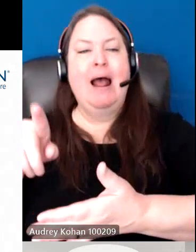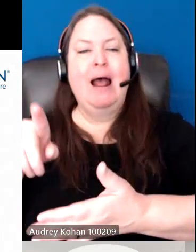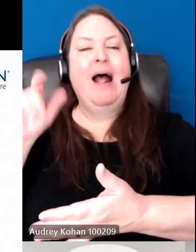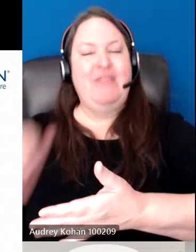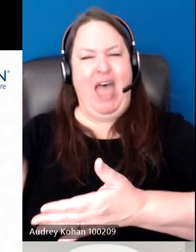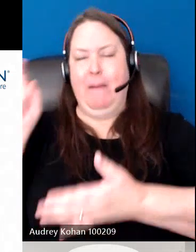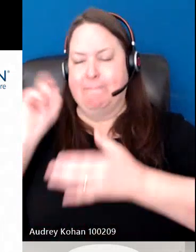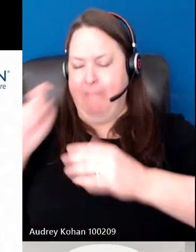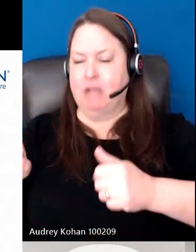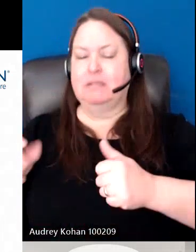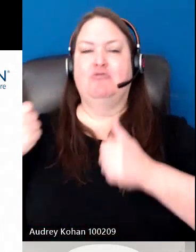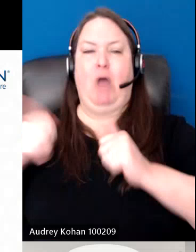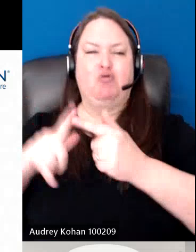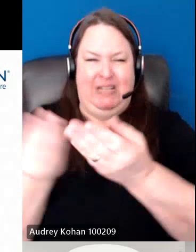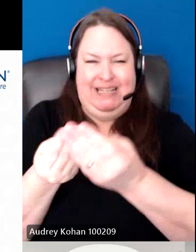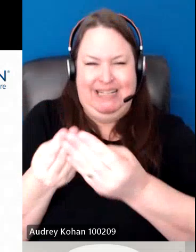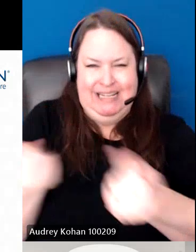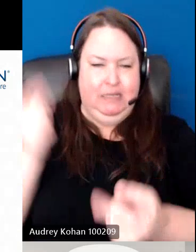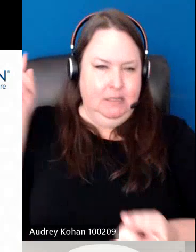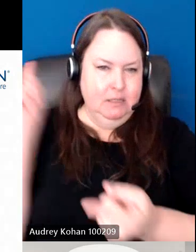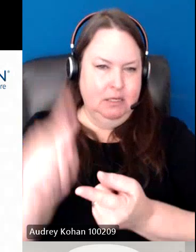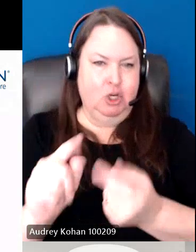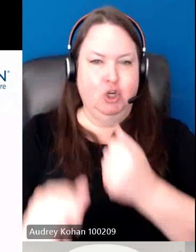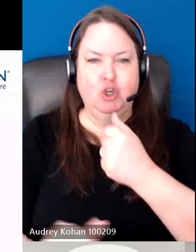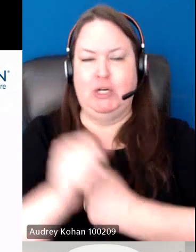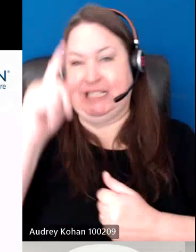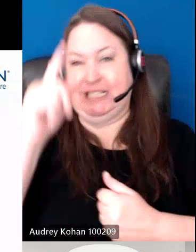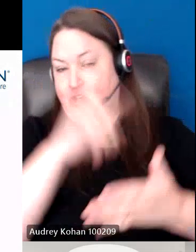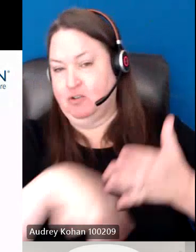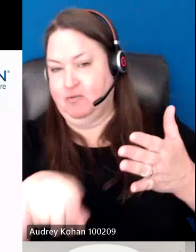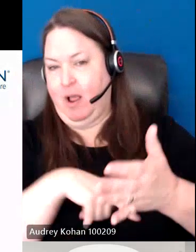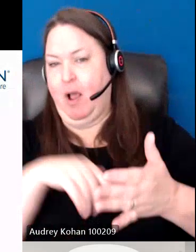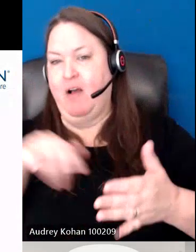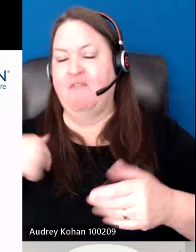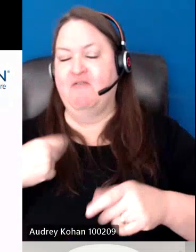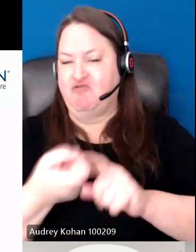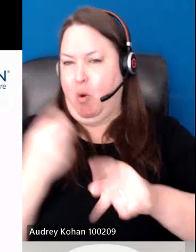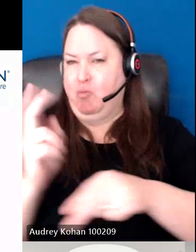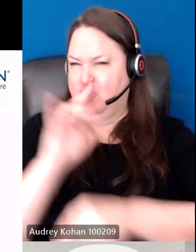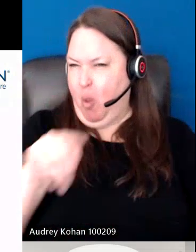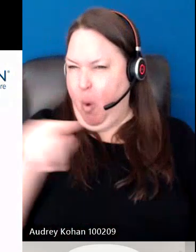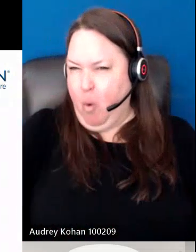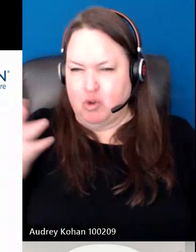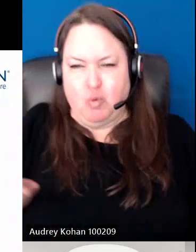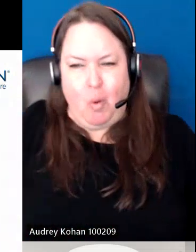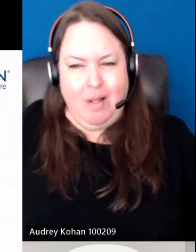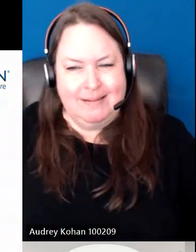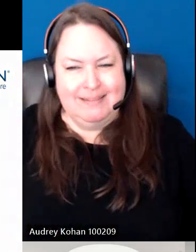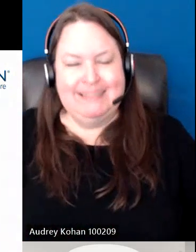mitigate the risk of discrimination that results from the use of those tools so this is something